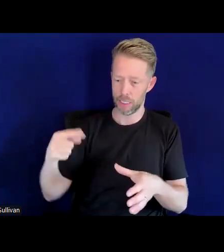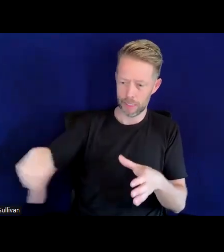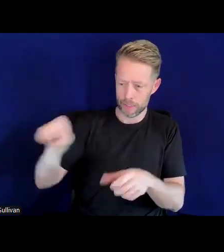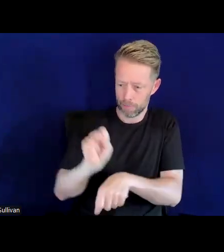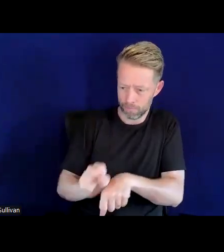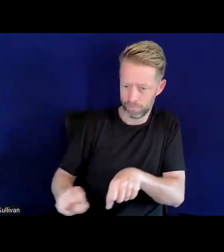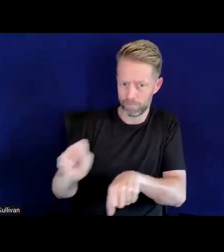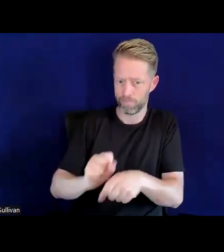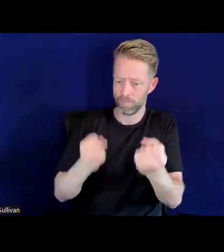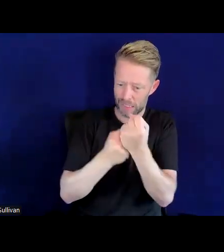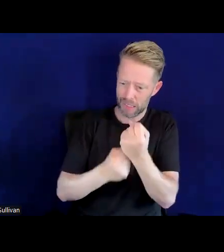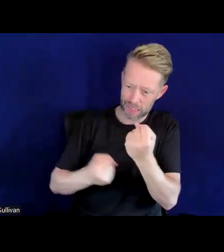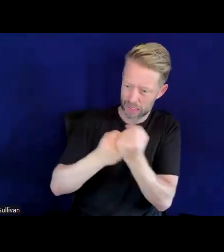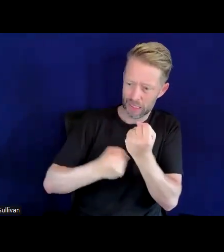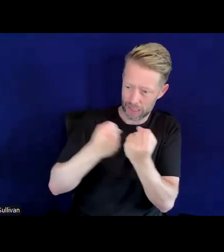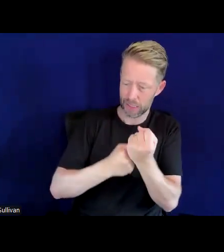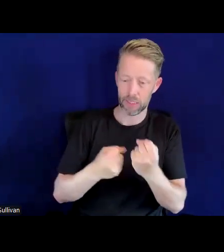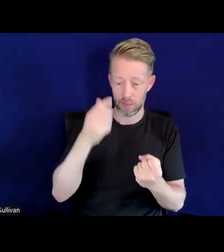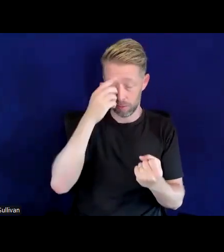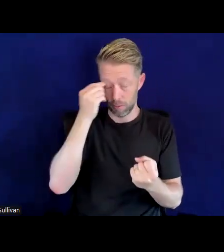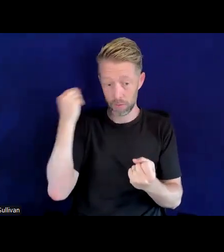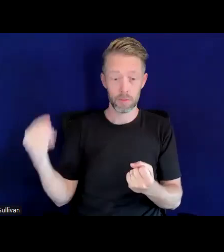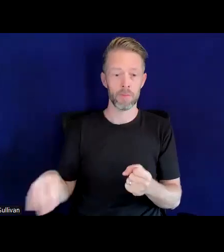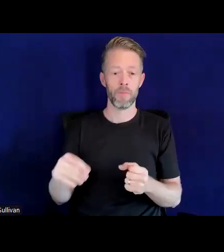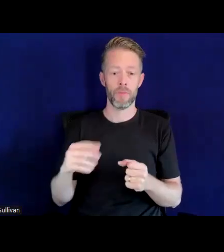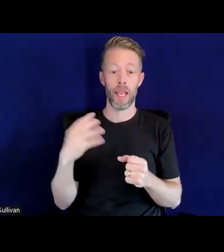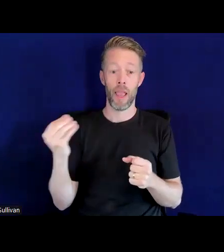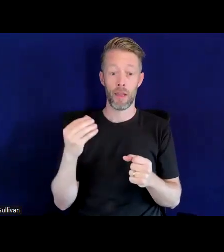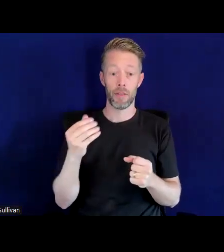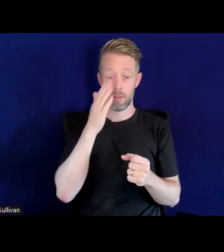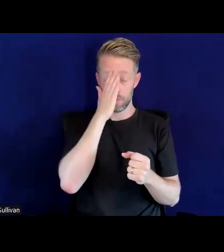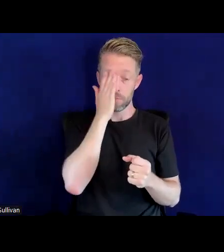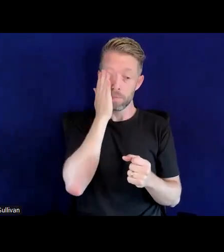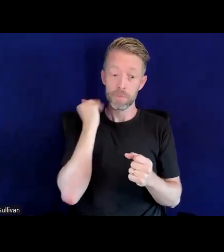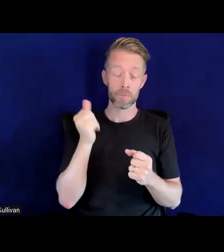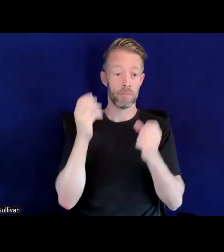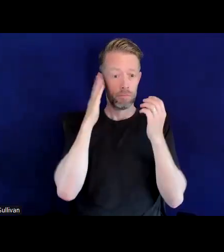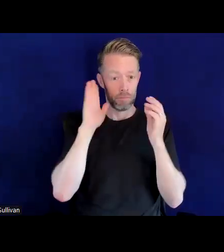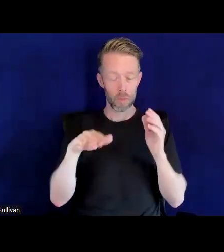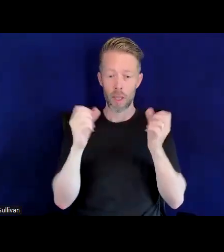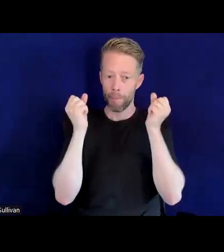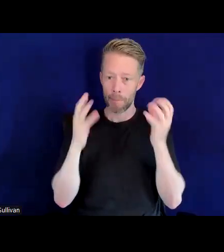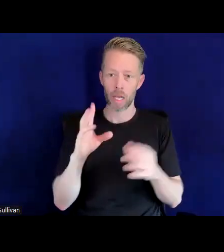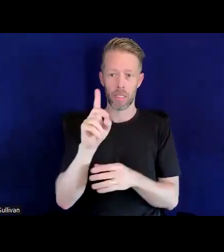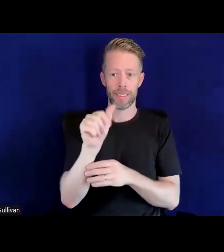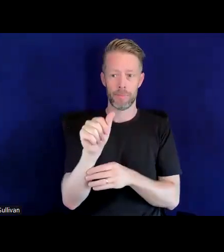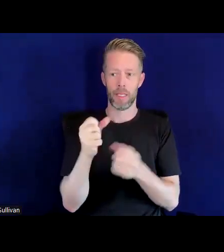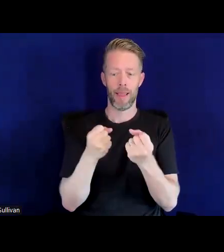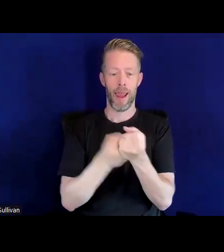and there were many disability advocates that were trying to